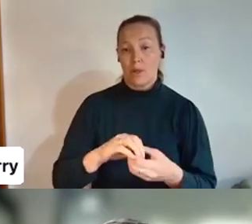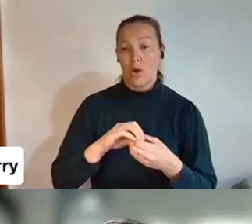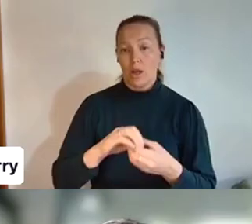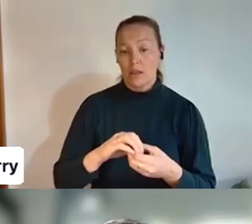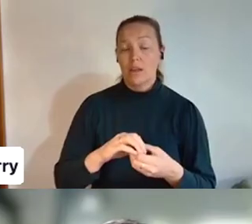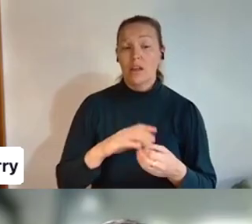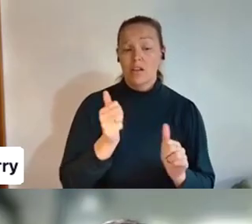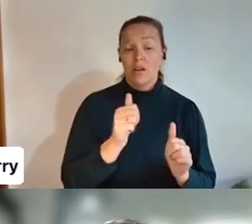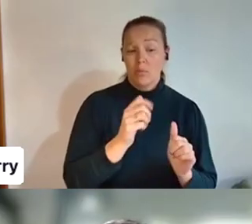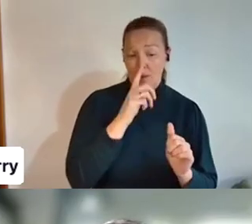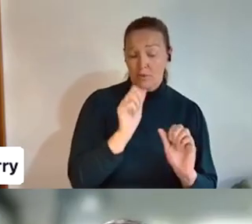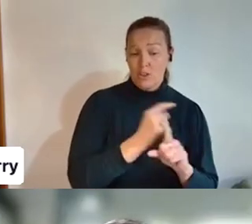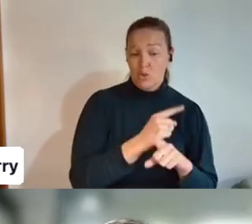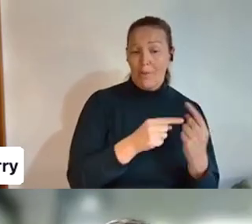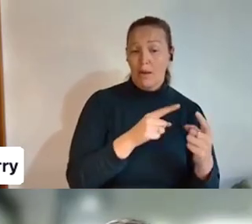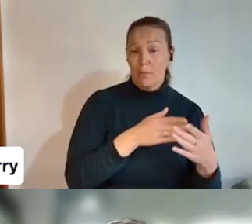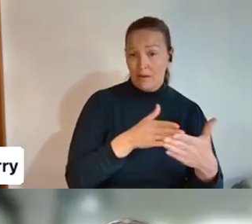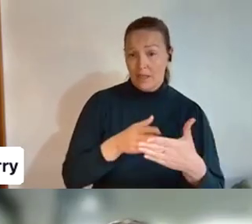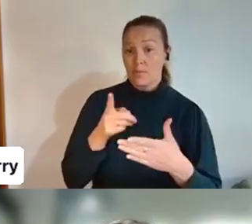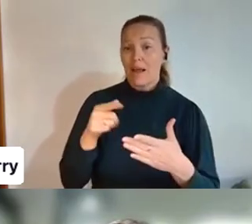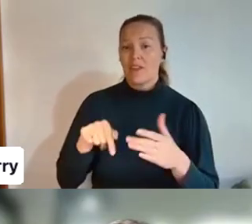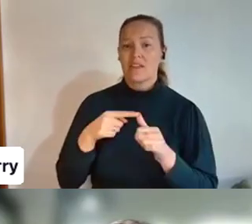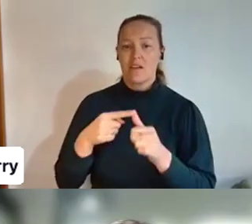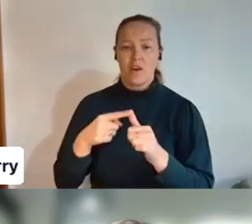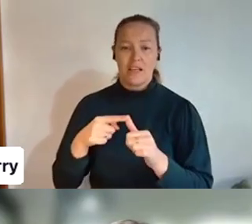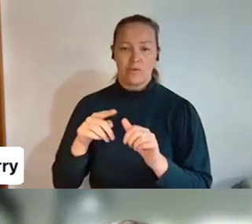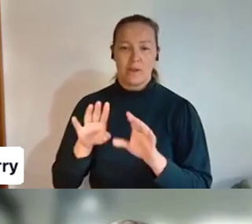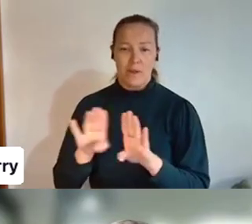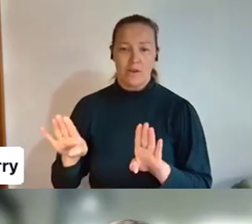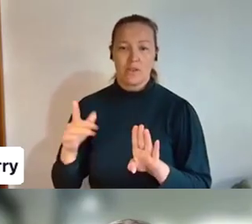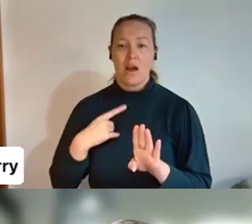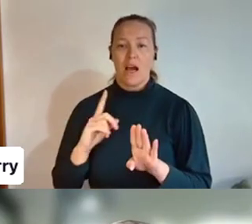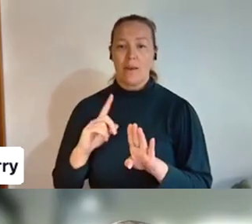are advisory panels, and I'm the Chief Liaison Councillor for those panels at Auckland Council,